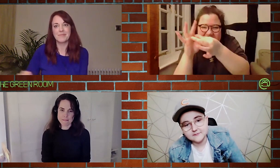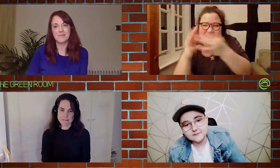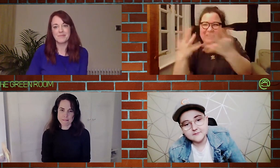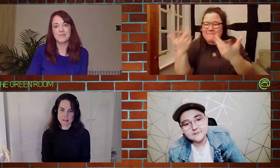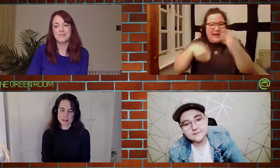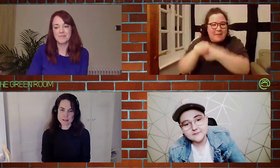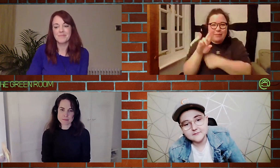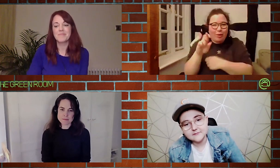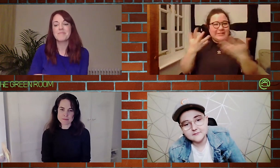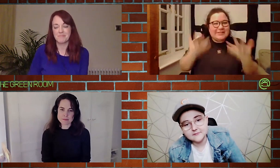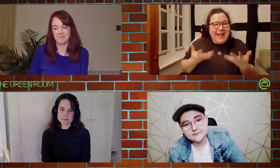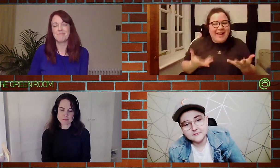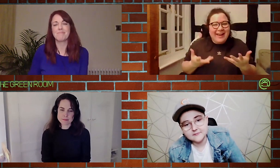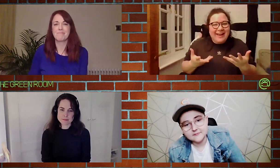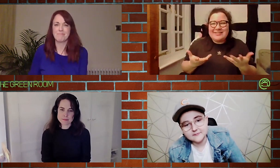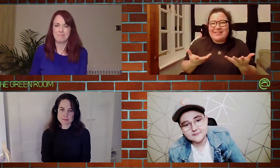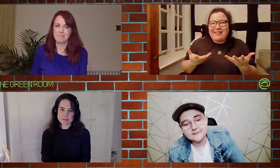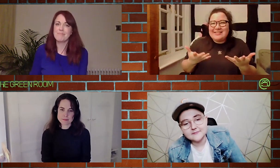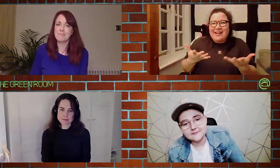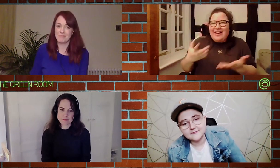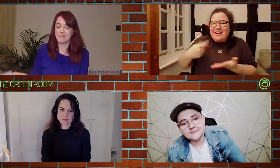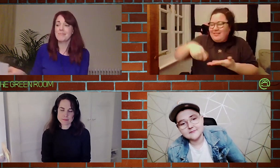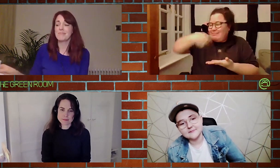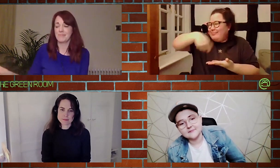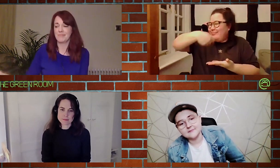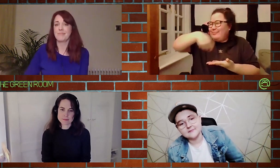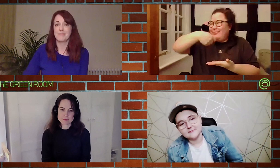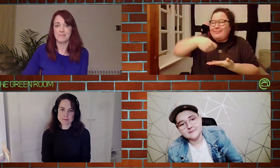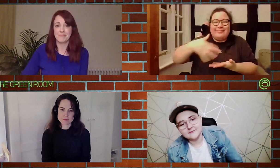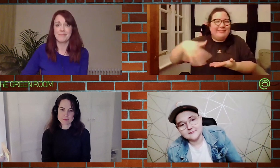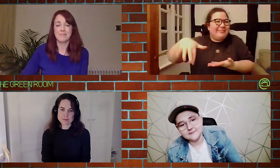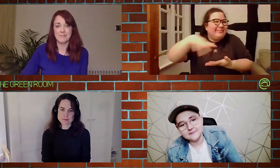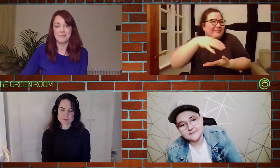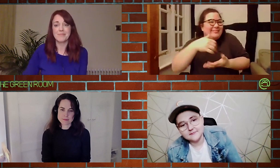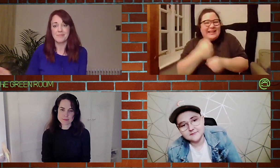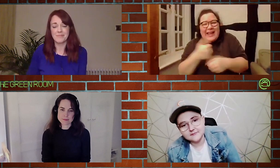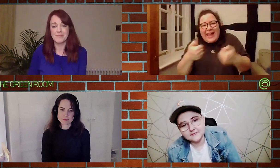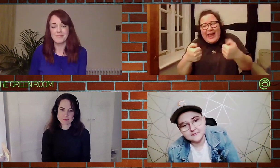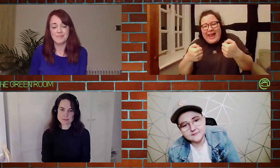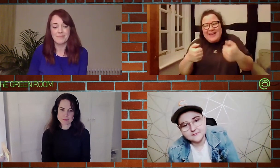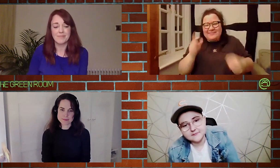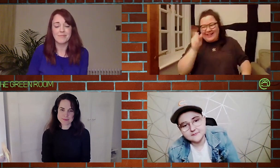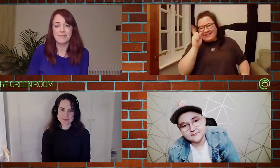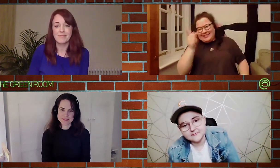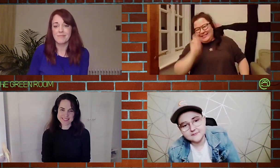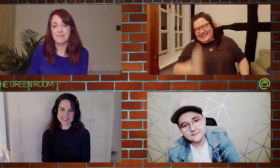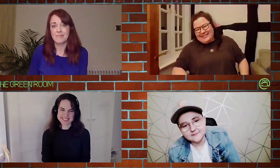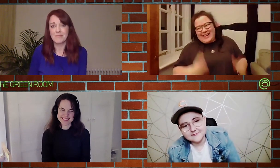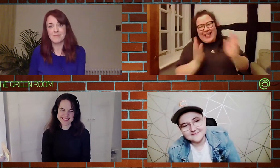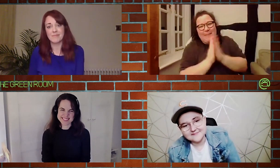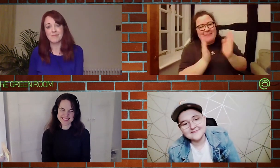And we just got on so well. We're really close now. We would sit there and have something to eat, we'd play games.